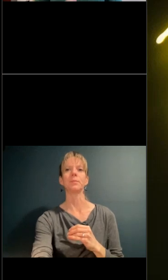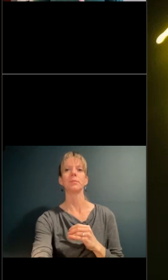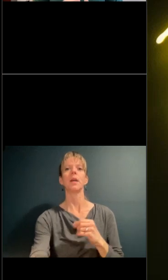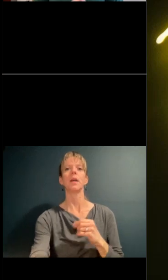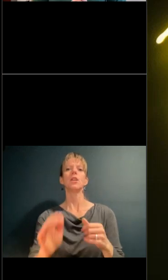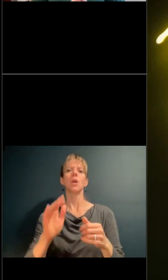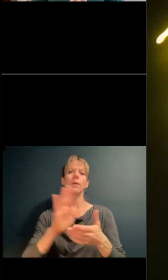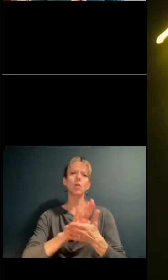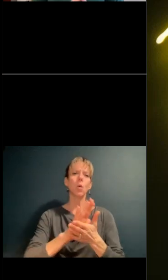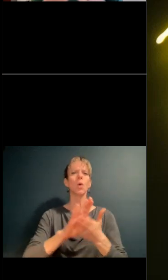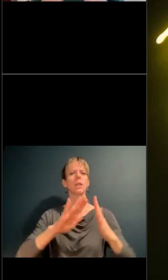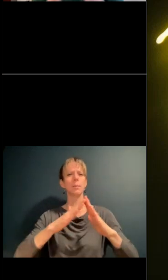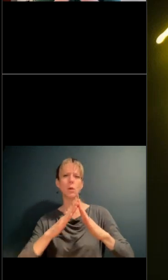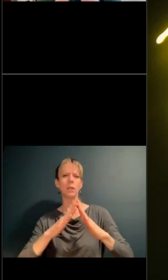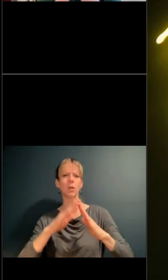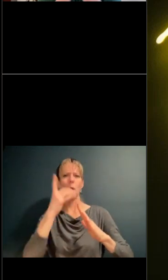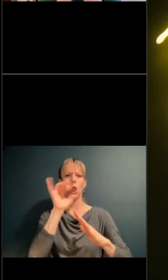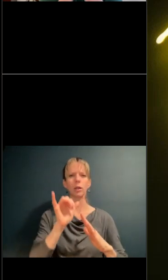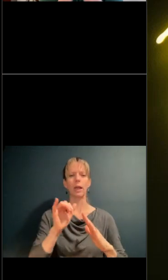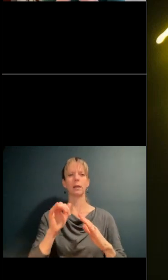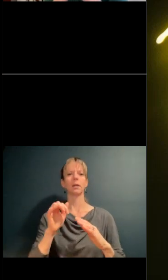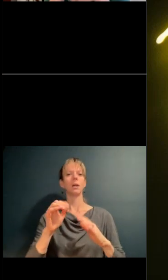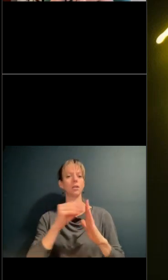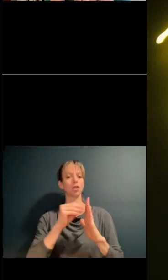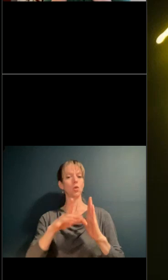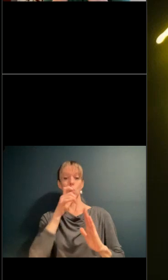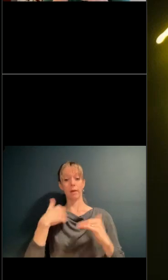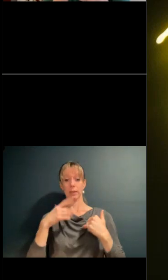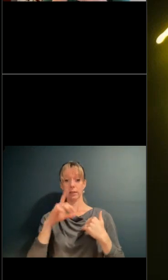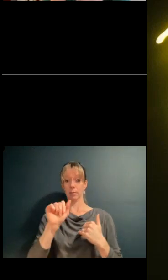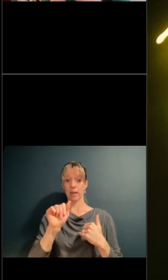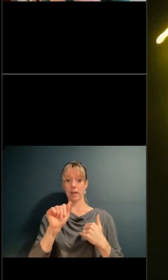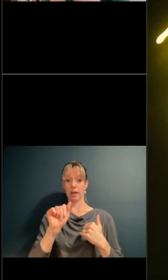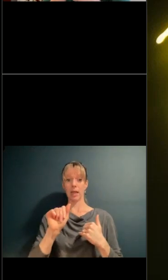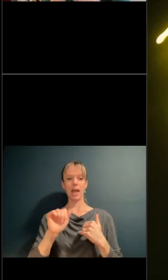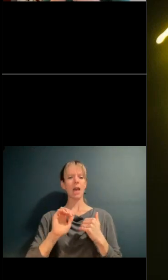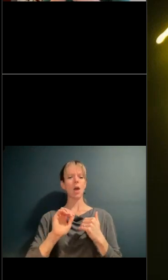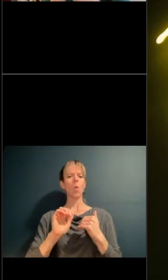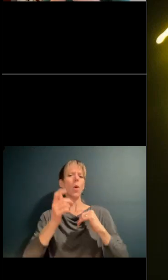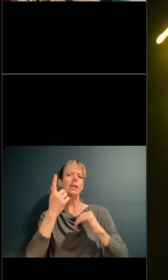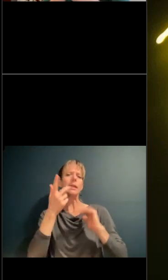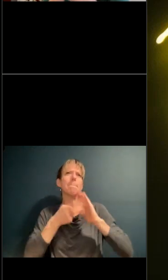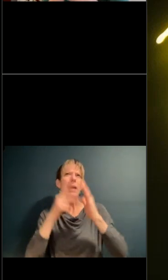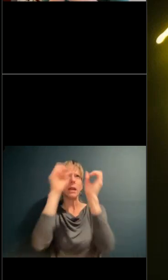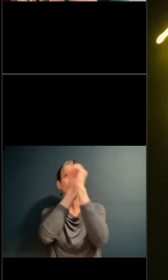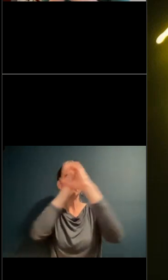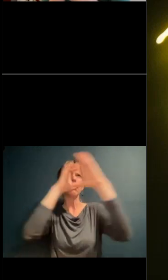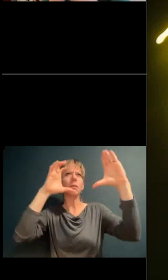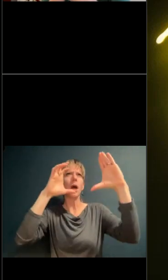What does it look like for students with disabilities to experience belonging in inclusive schools? Or workplaces?